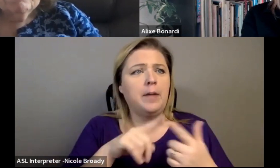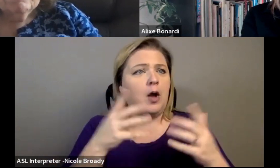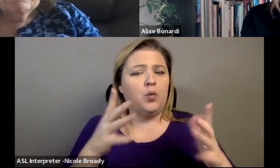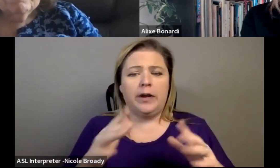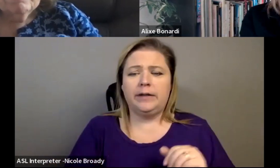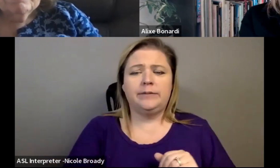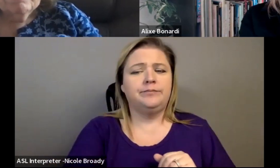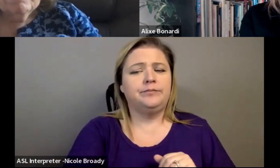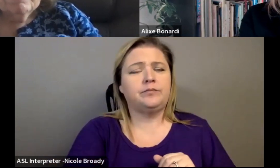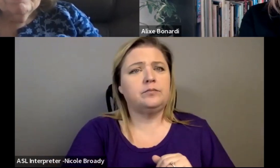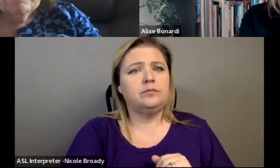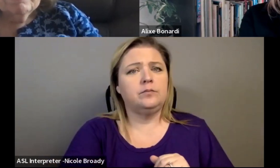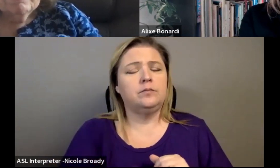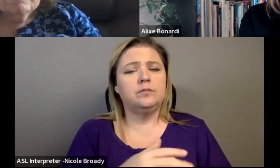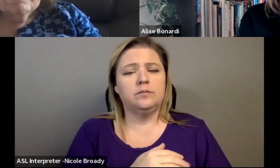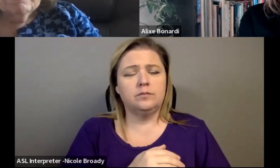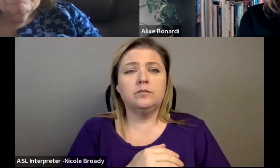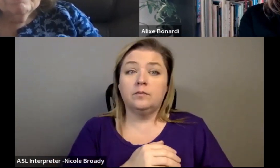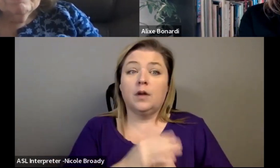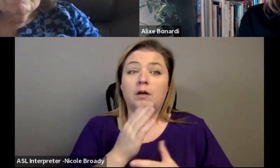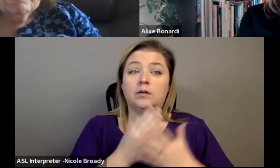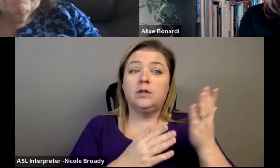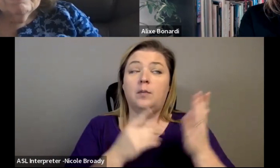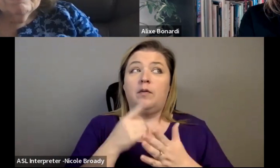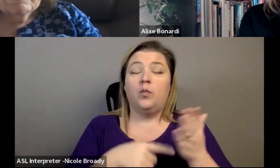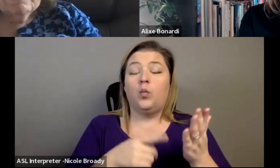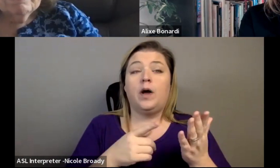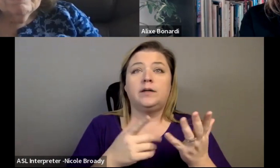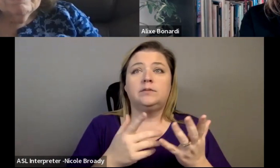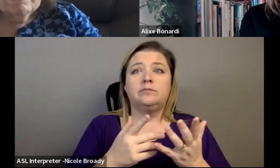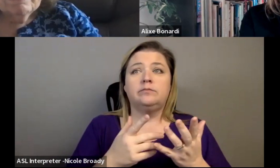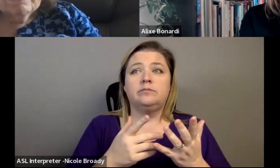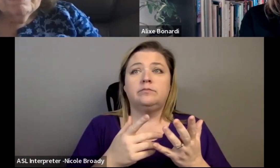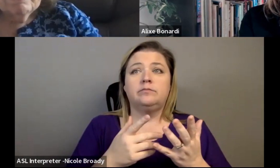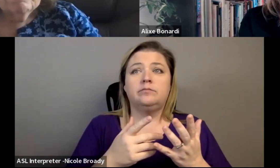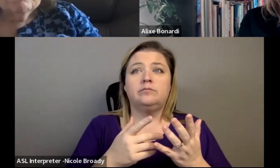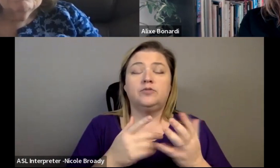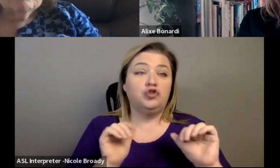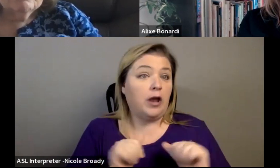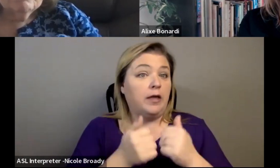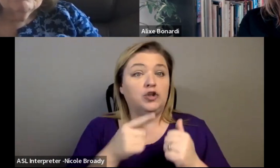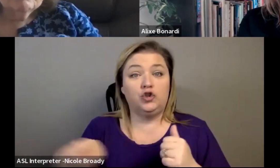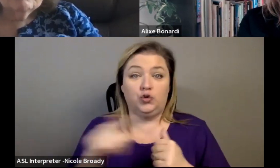Suzanne, was some of what was some of the challenges, your experiences, your family